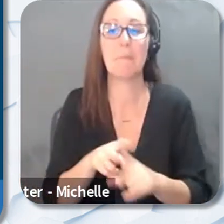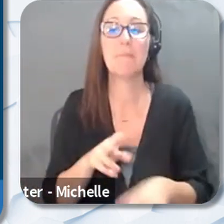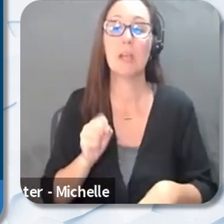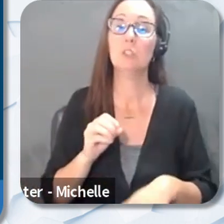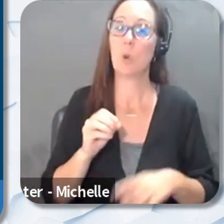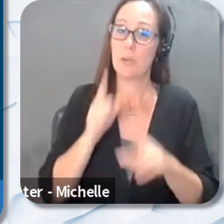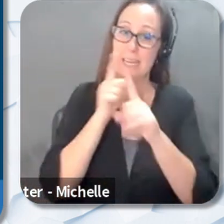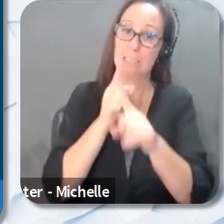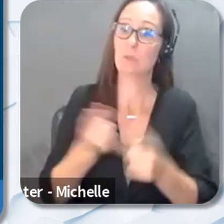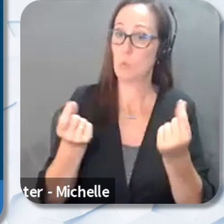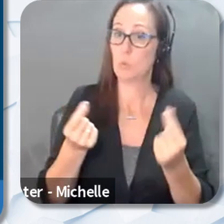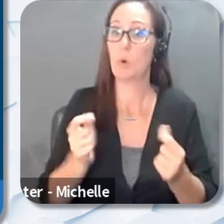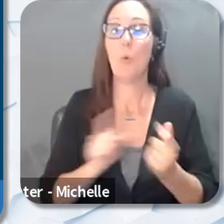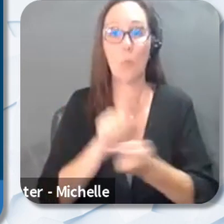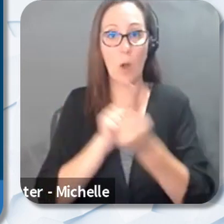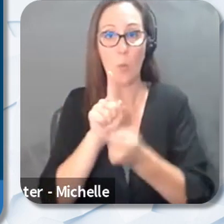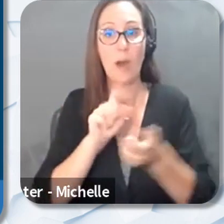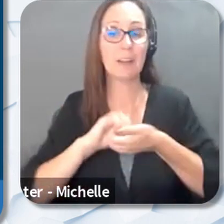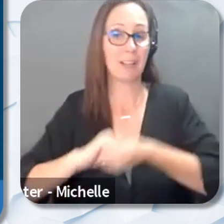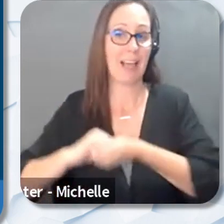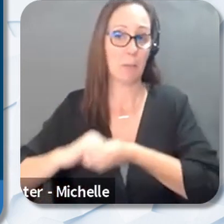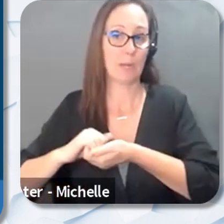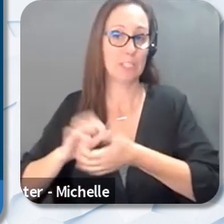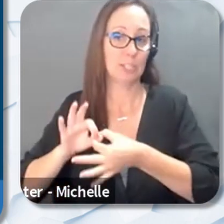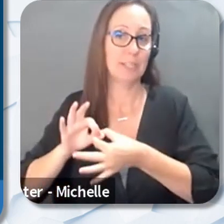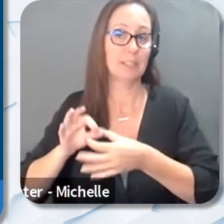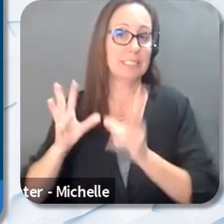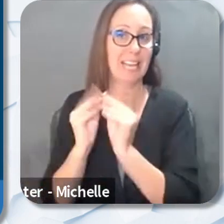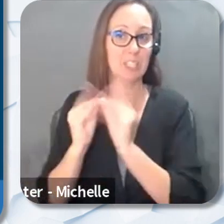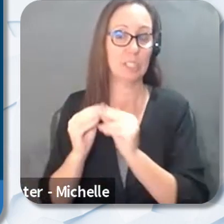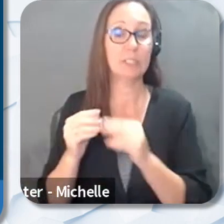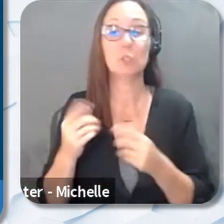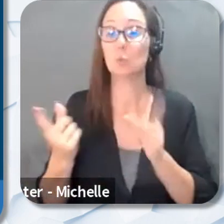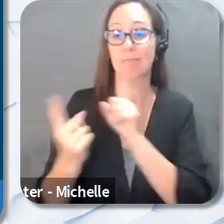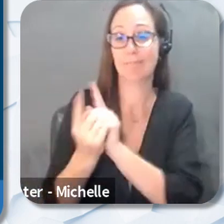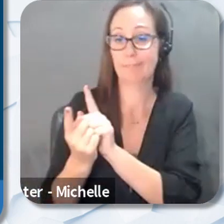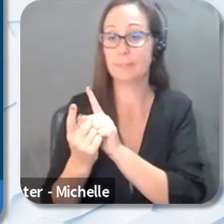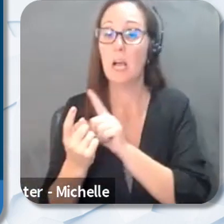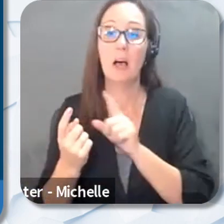we have one on one collaboration sessions, where I would go visit you know, a pre call that i'd